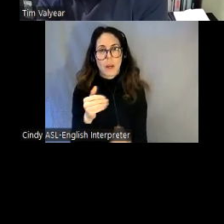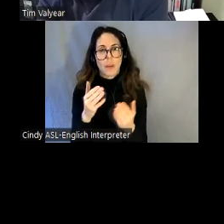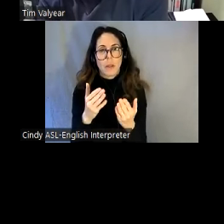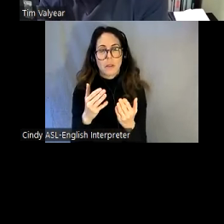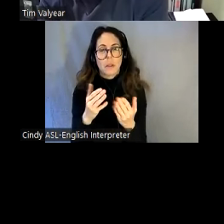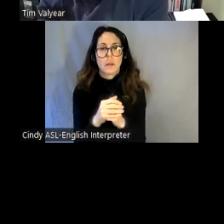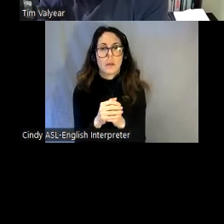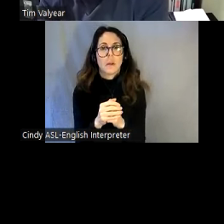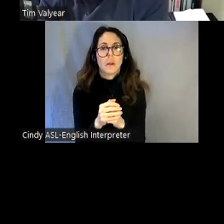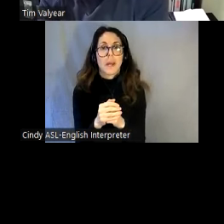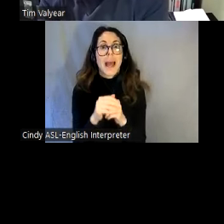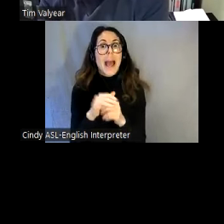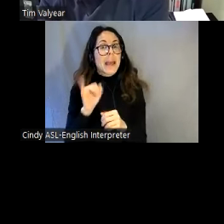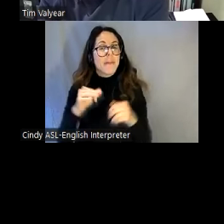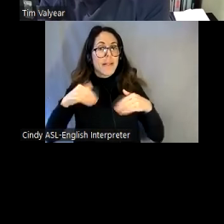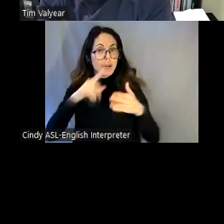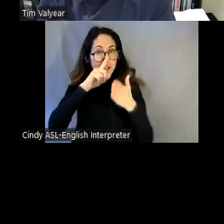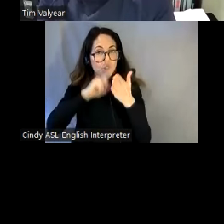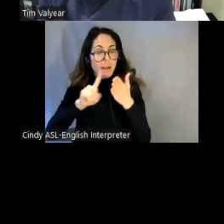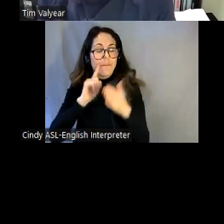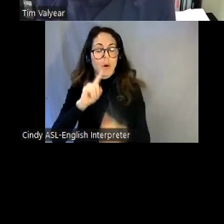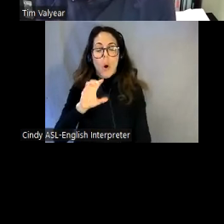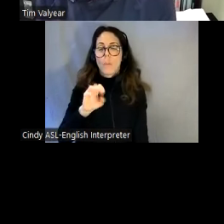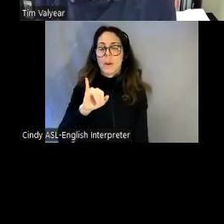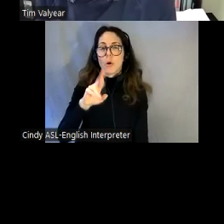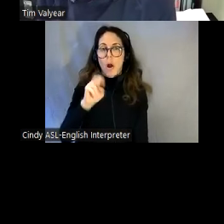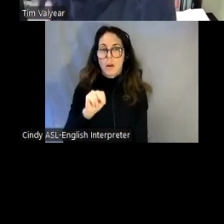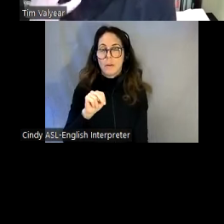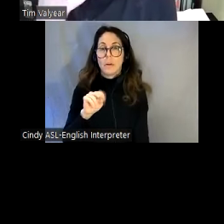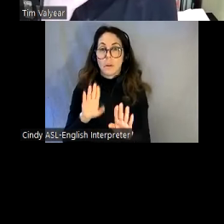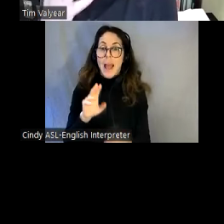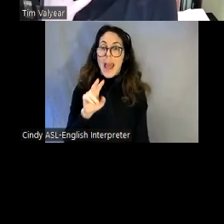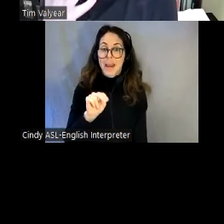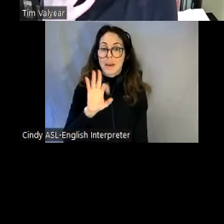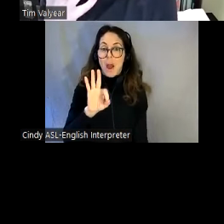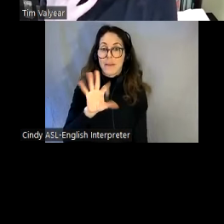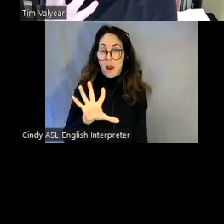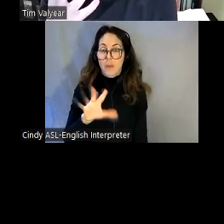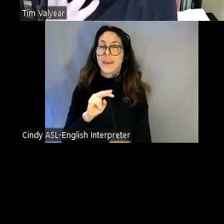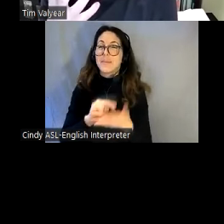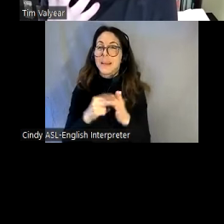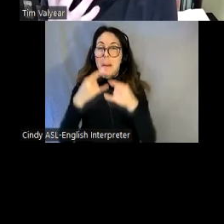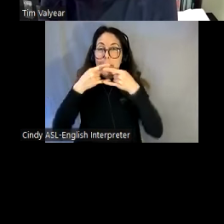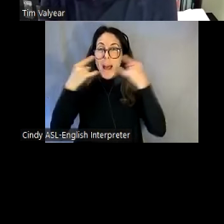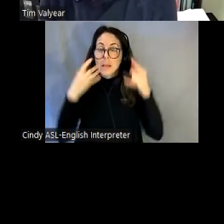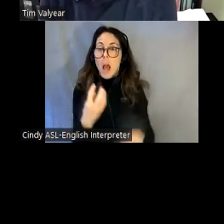client patient with suspect or confirmed COVID-19, the recommended PPE, this is pending further Omicron